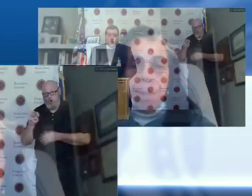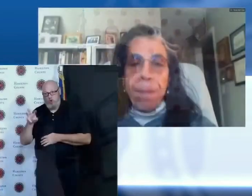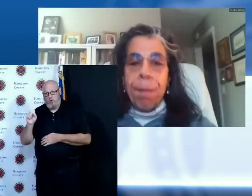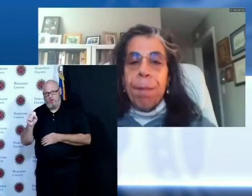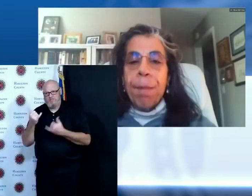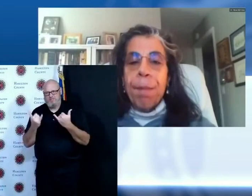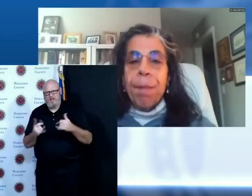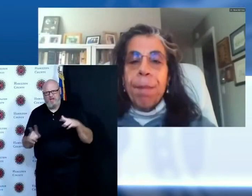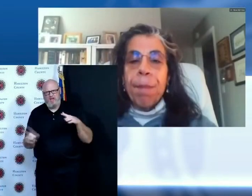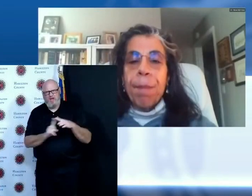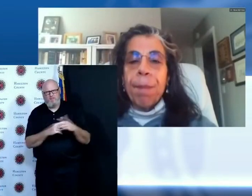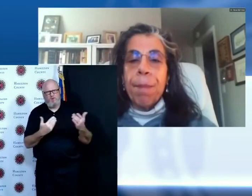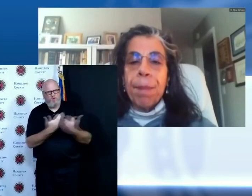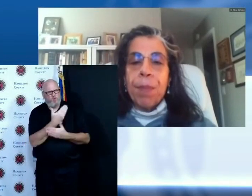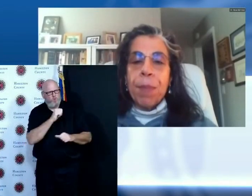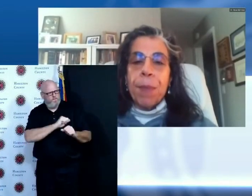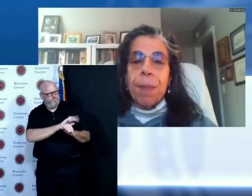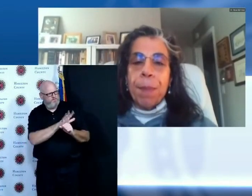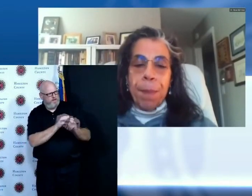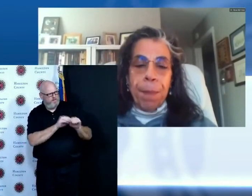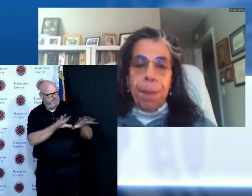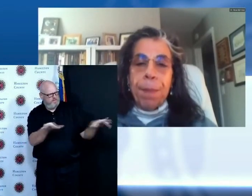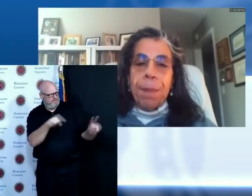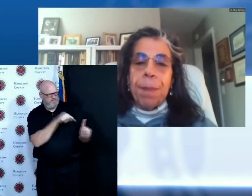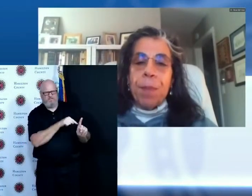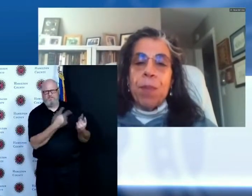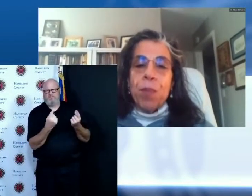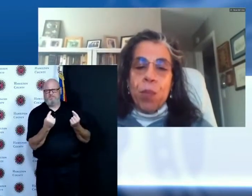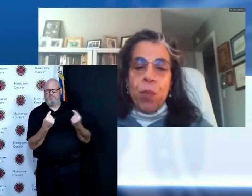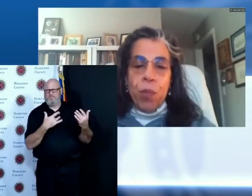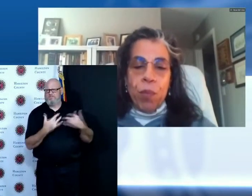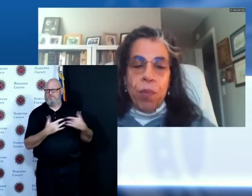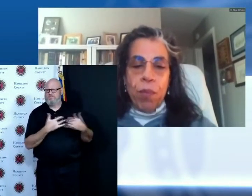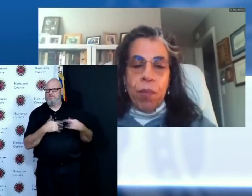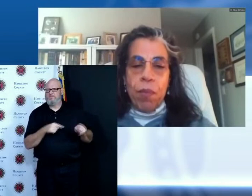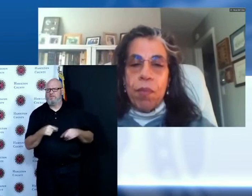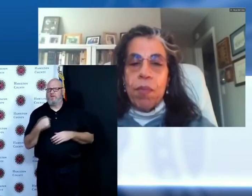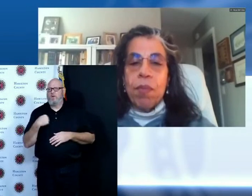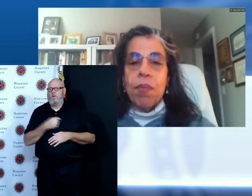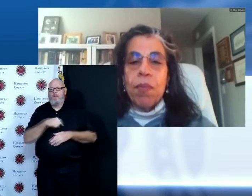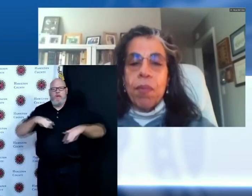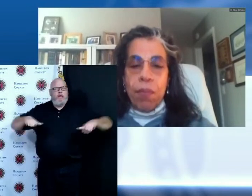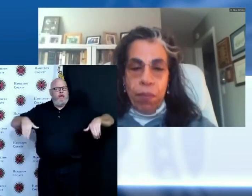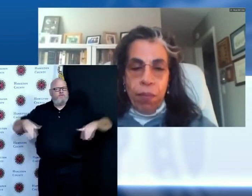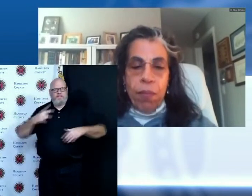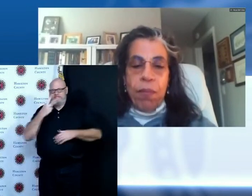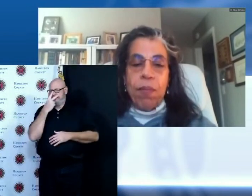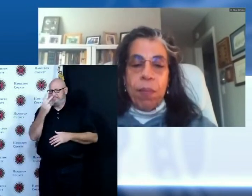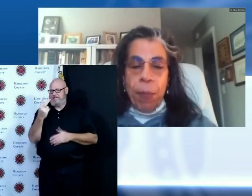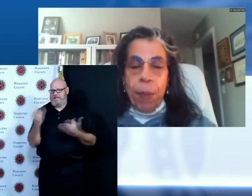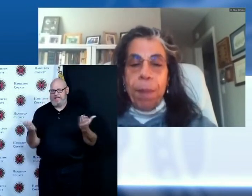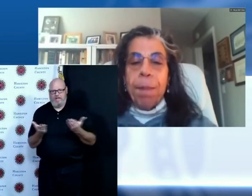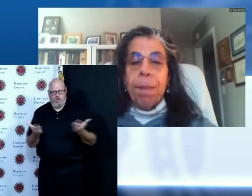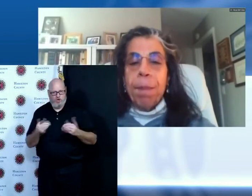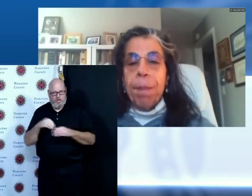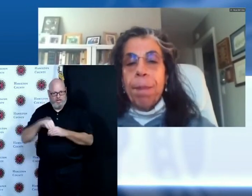we did we received the report yesterday at our Commission meeting and I guess you're not tuning in to our commission meetings so